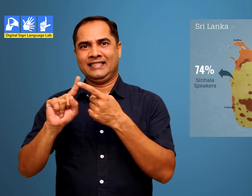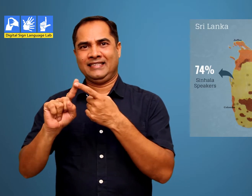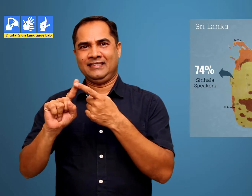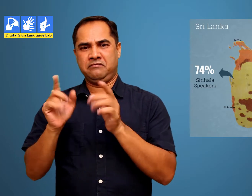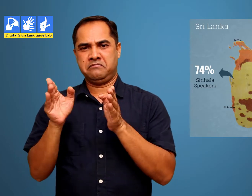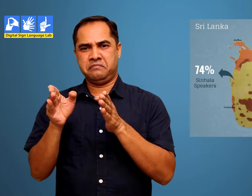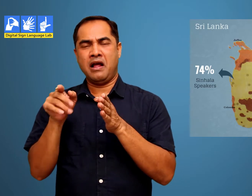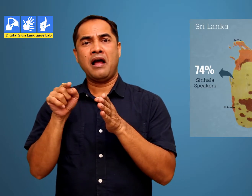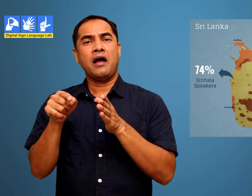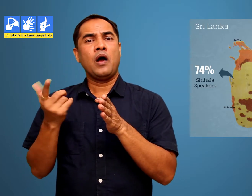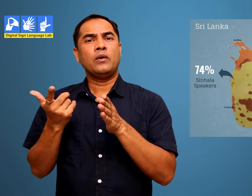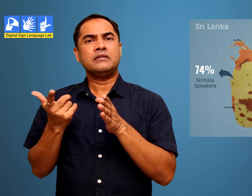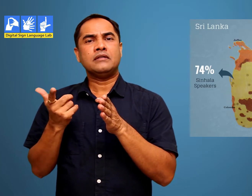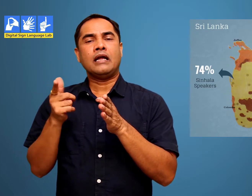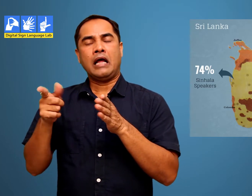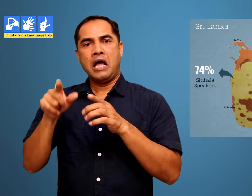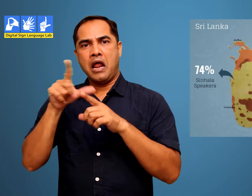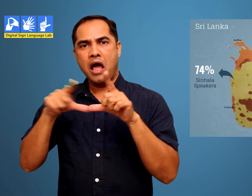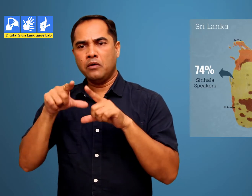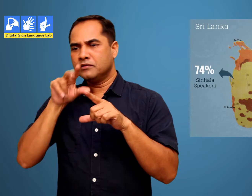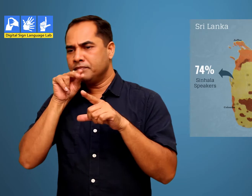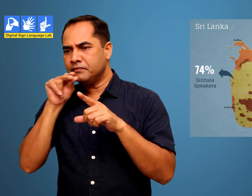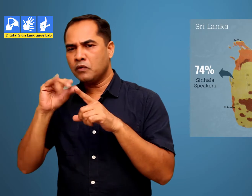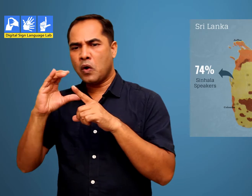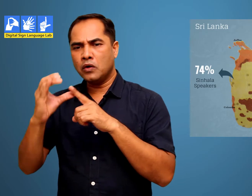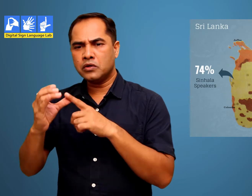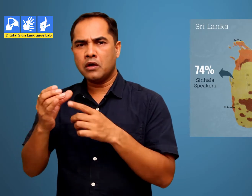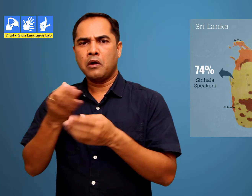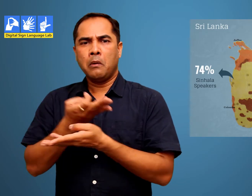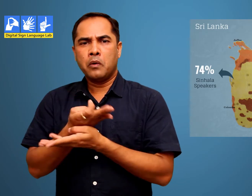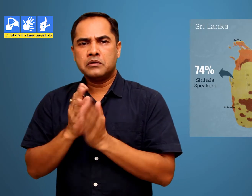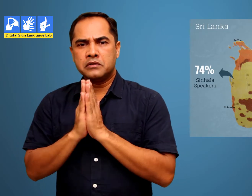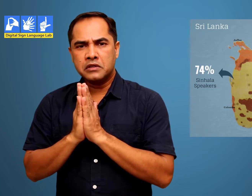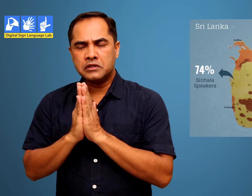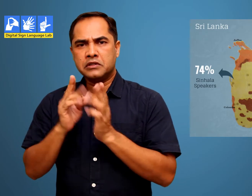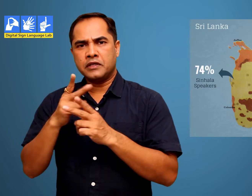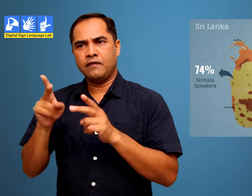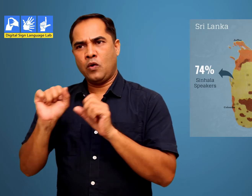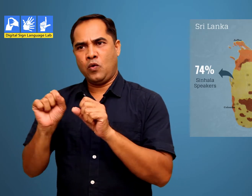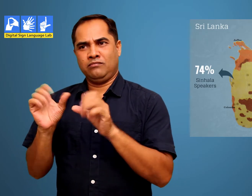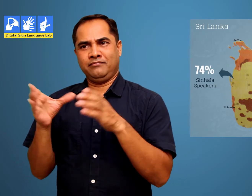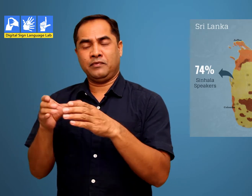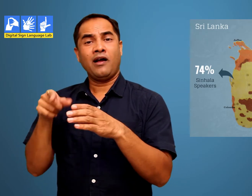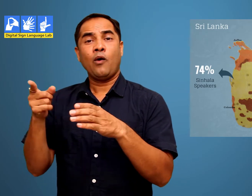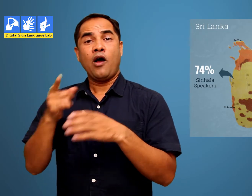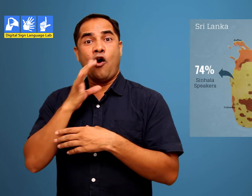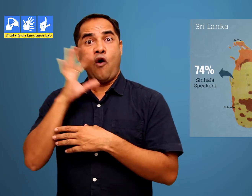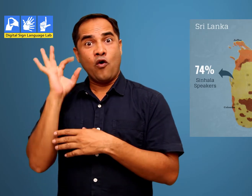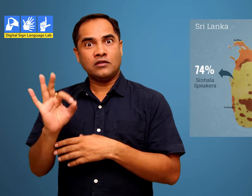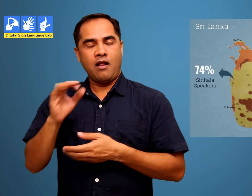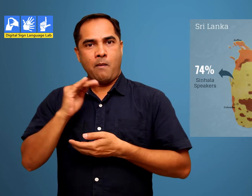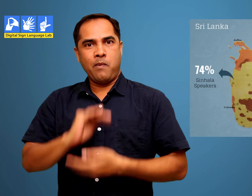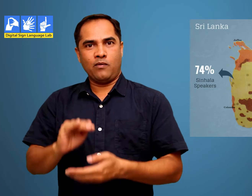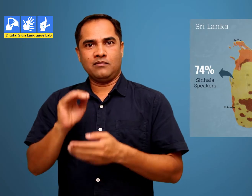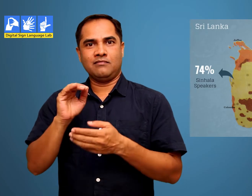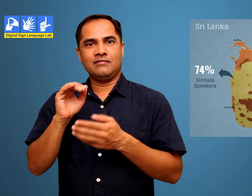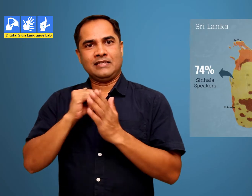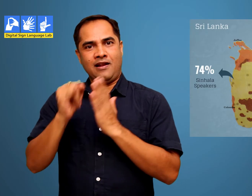They have their own culture, their own religion, they are the native Sri Lankans.